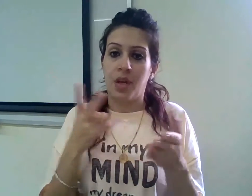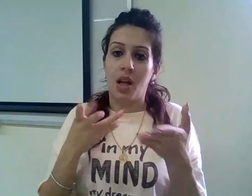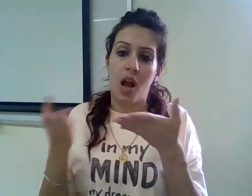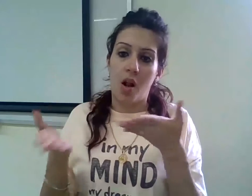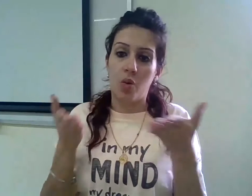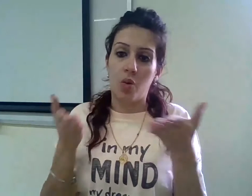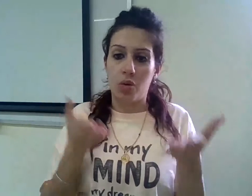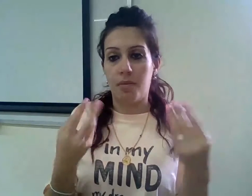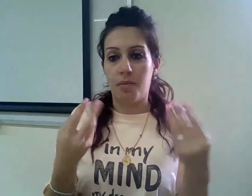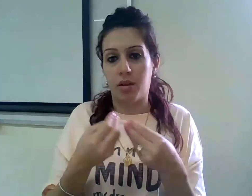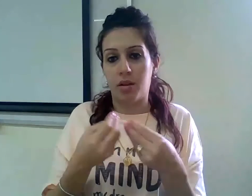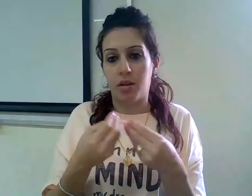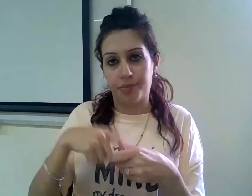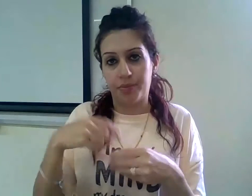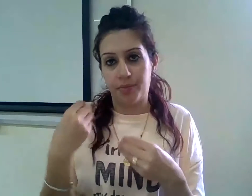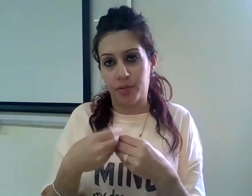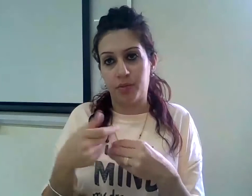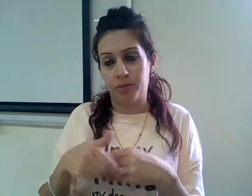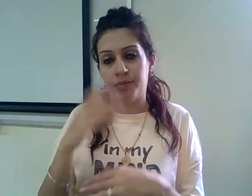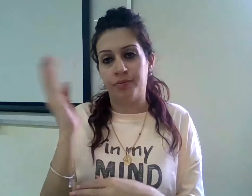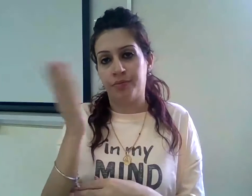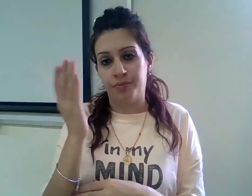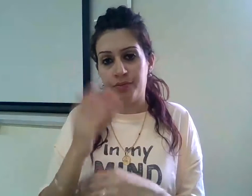We had a pre-chat some weeks ago,